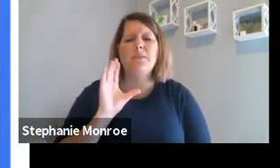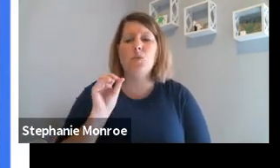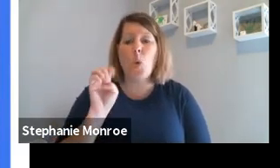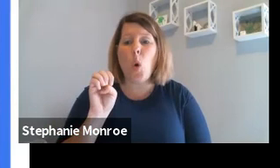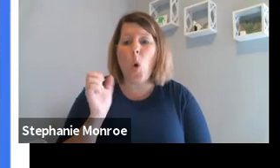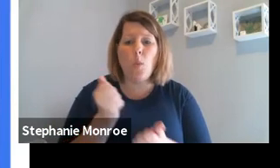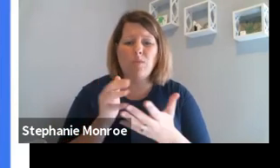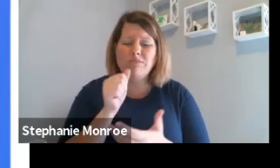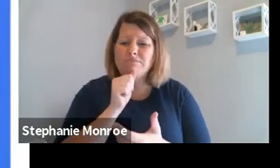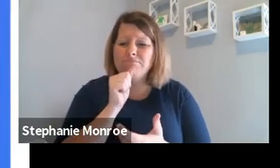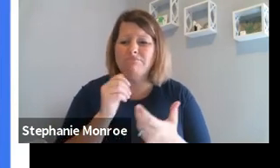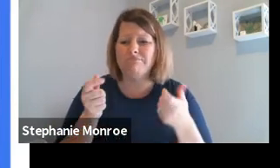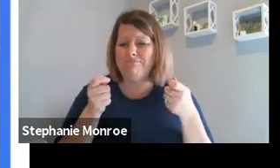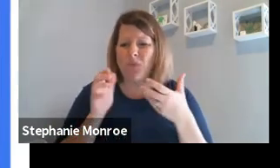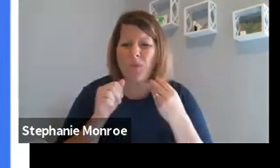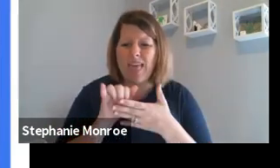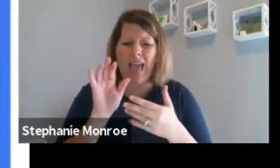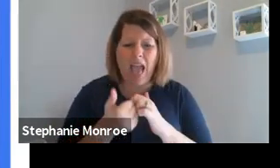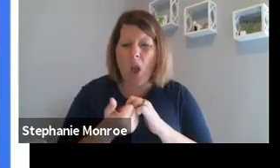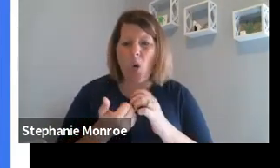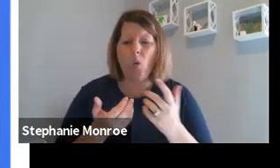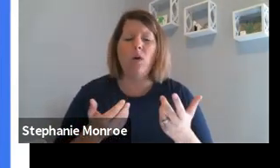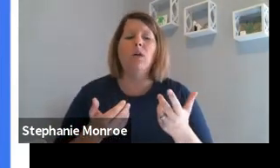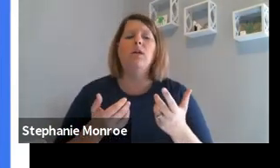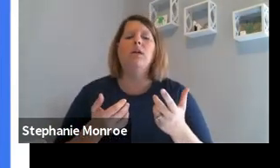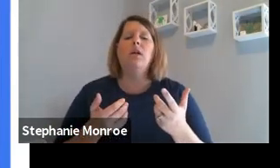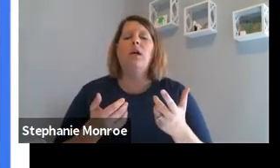They often cope by things that are really at the end,